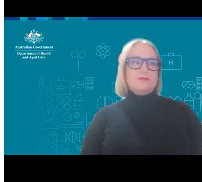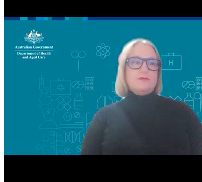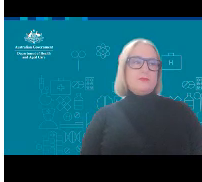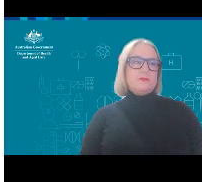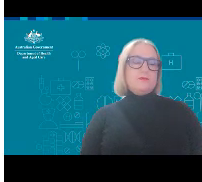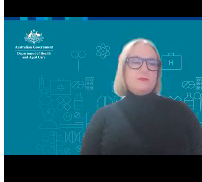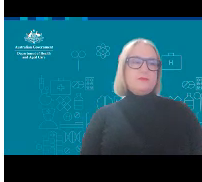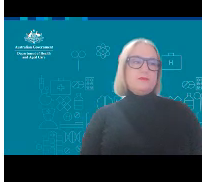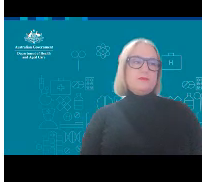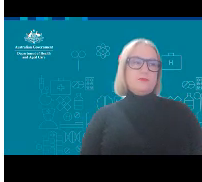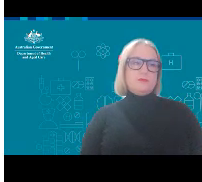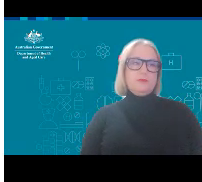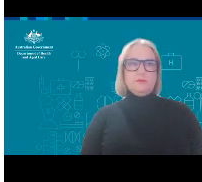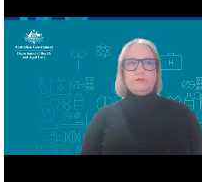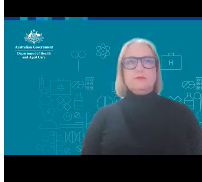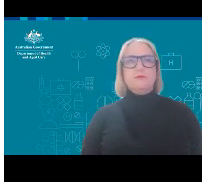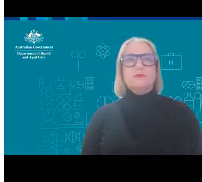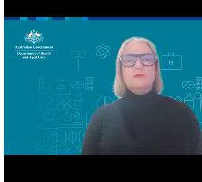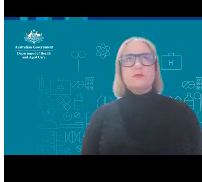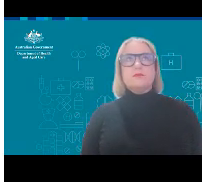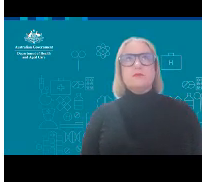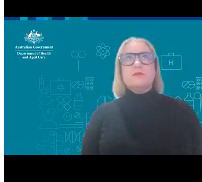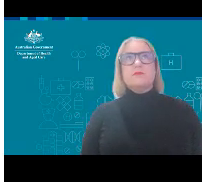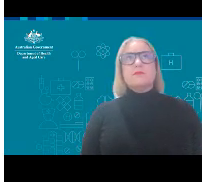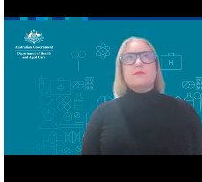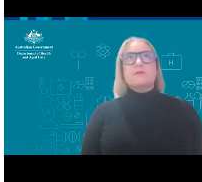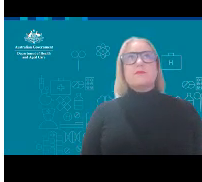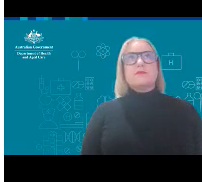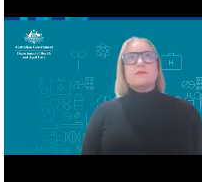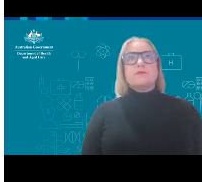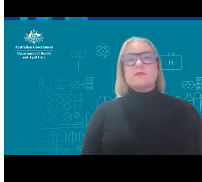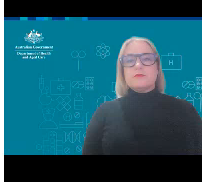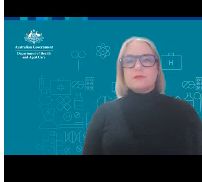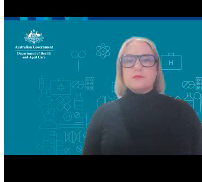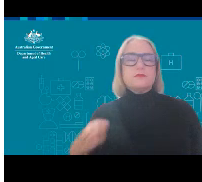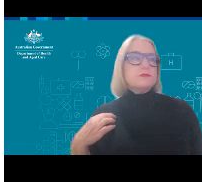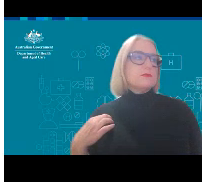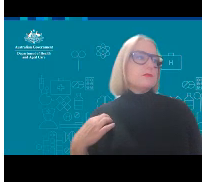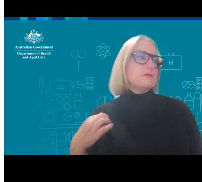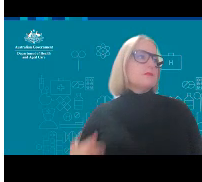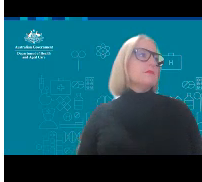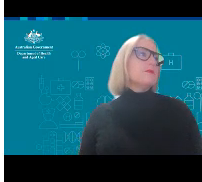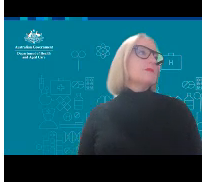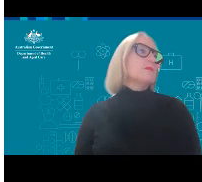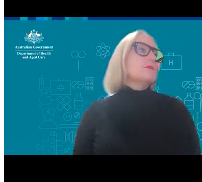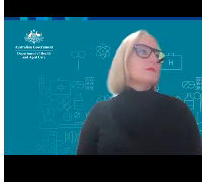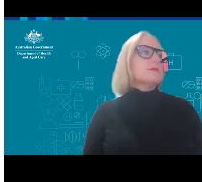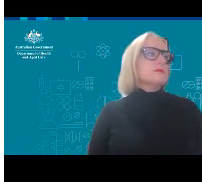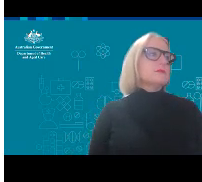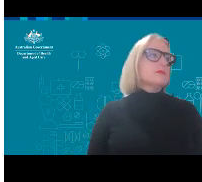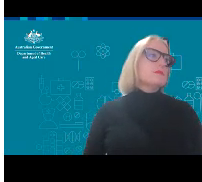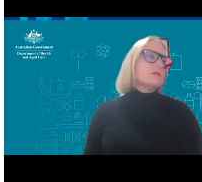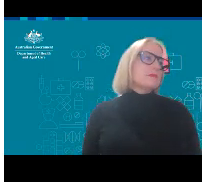residential care category which is also known as category 6. To deliver home and community services